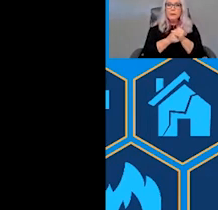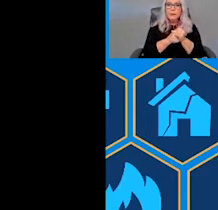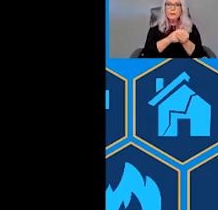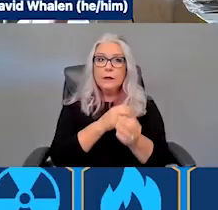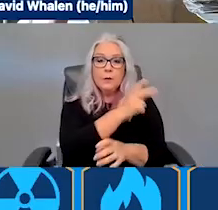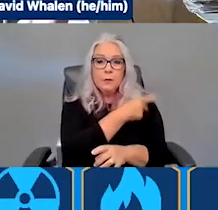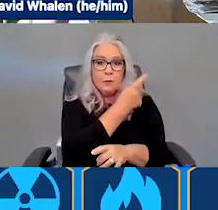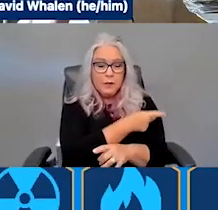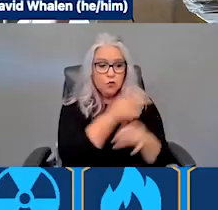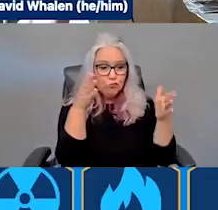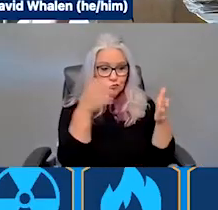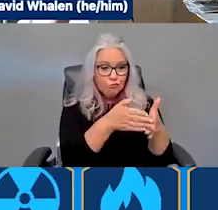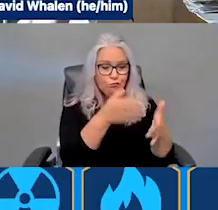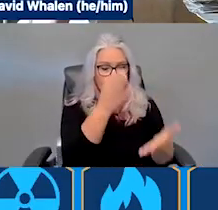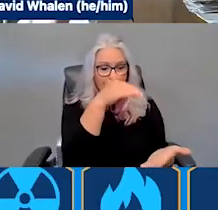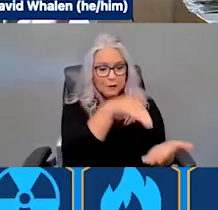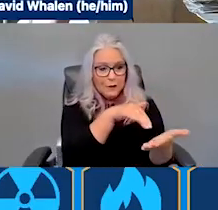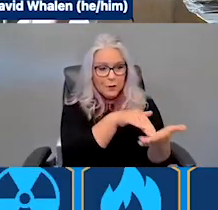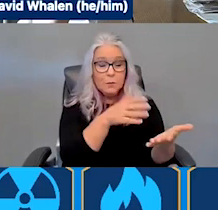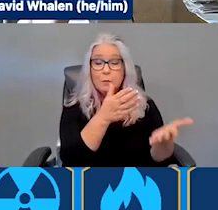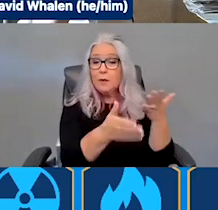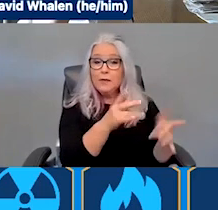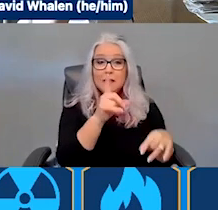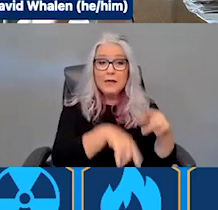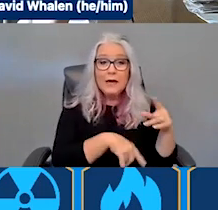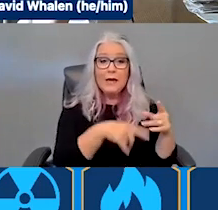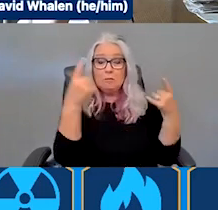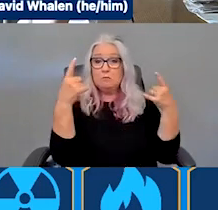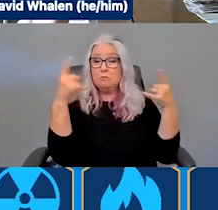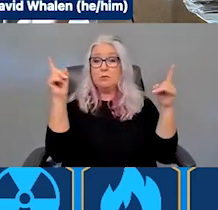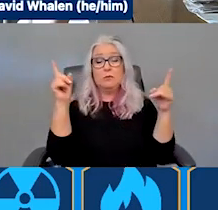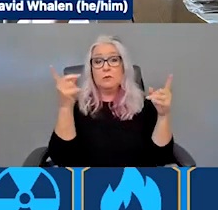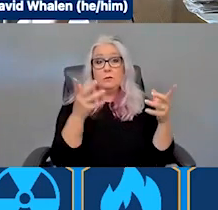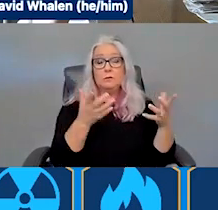equivalent care either cannot be achieved. So selling point from